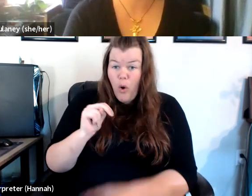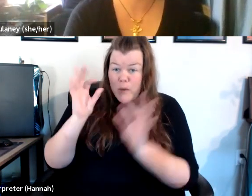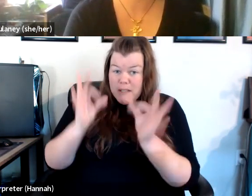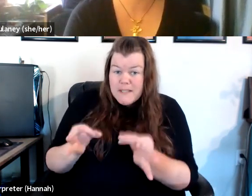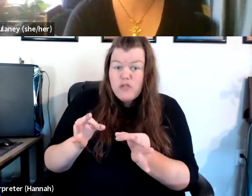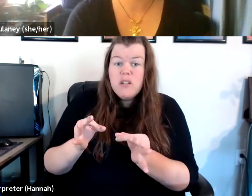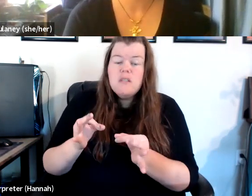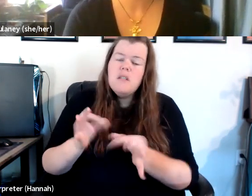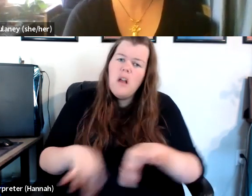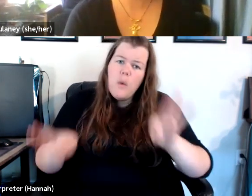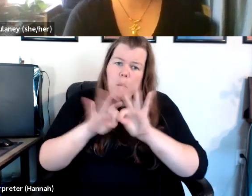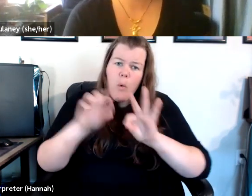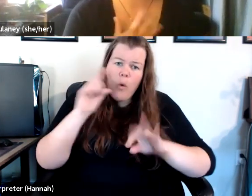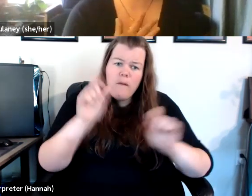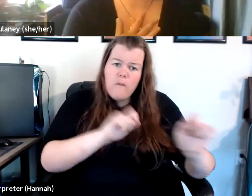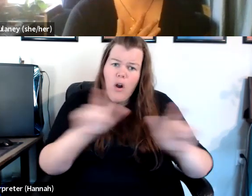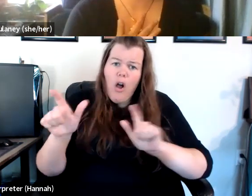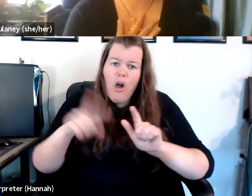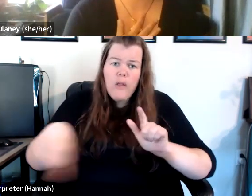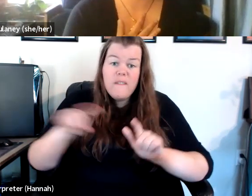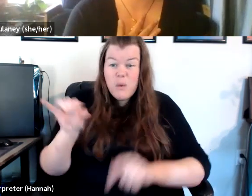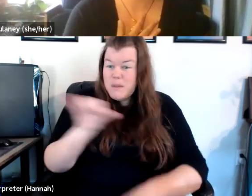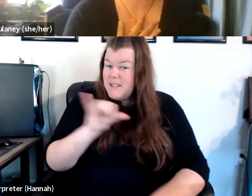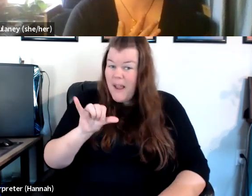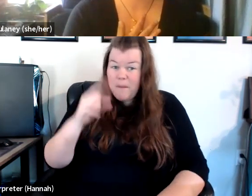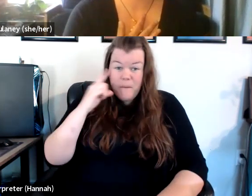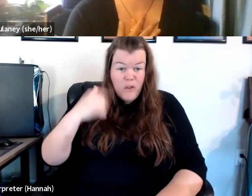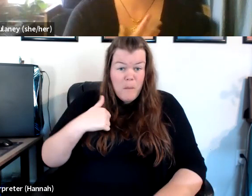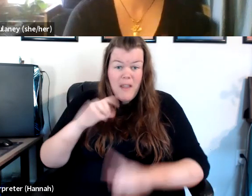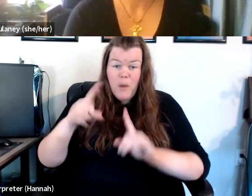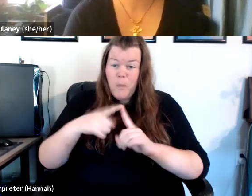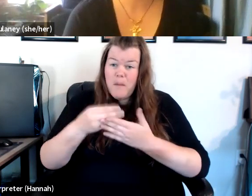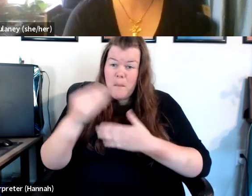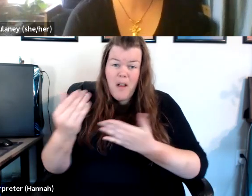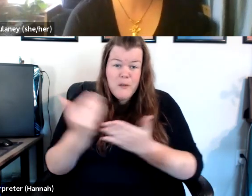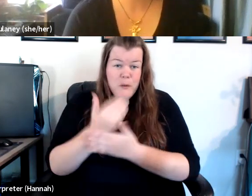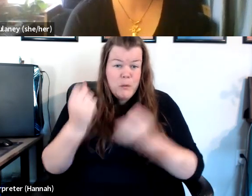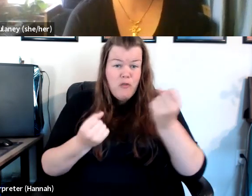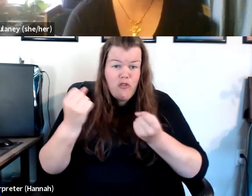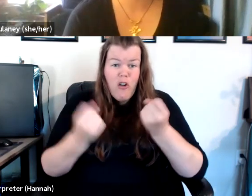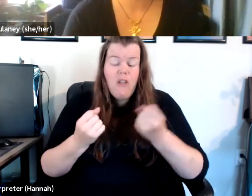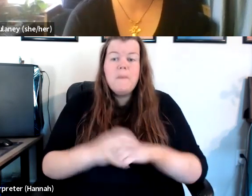to all of you just like it was for me when I was buying my vehicle. And so it's important to us